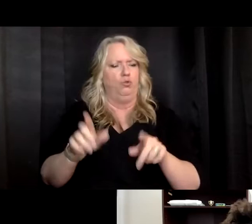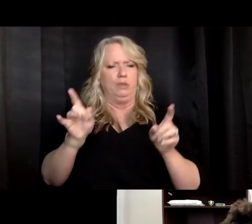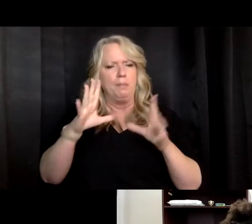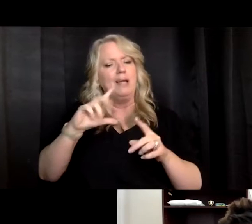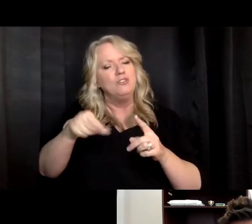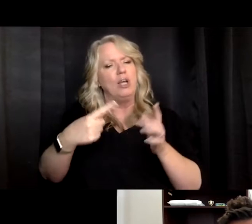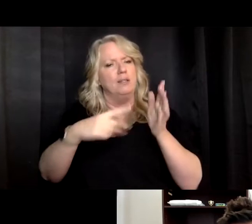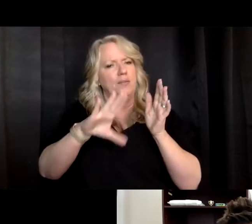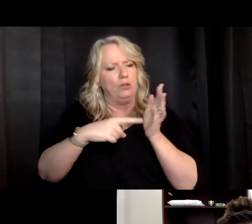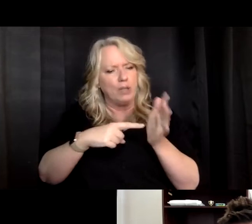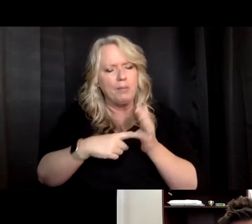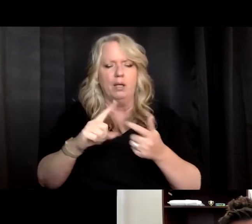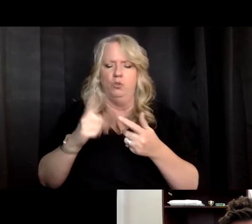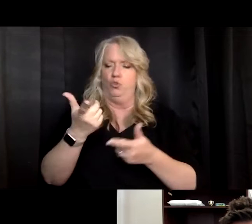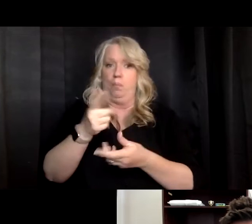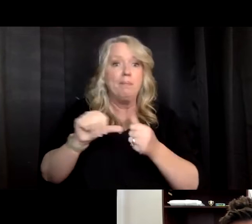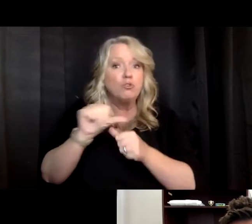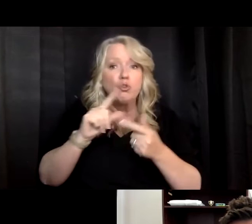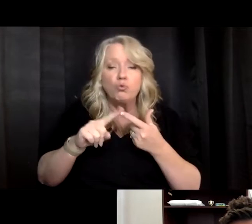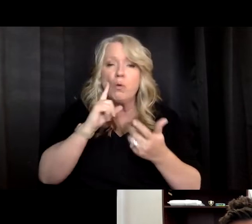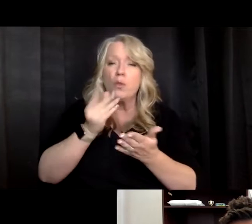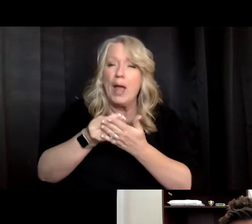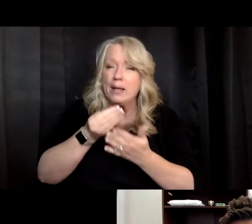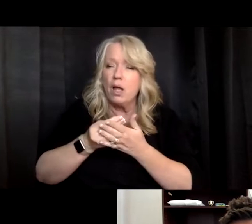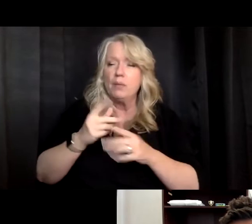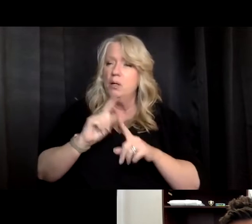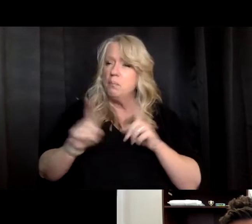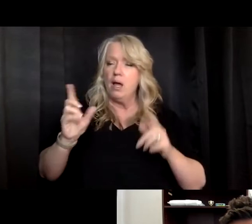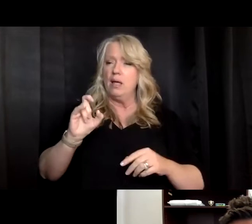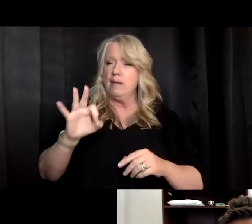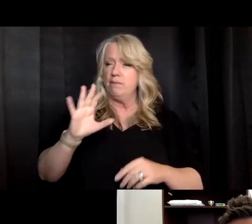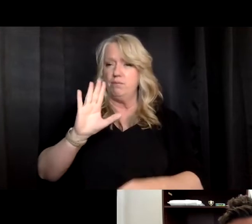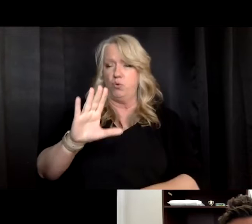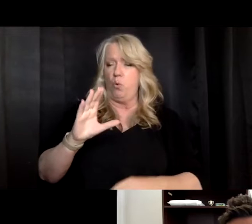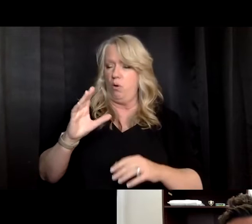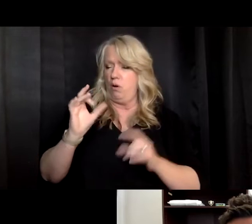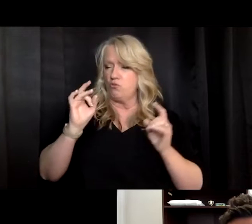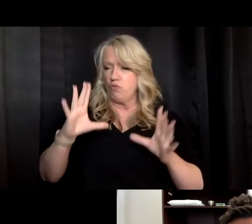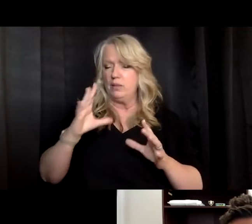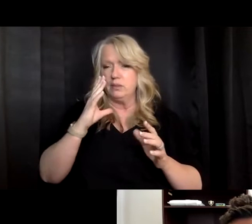OTHER FACTORS THAT CAN BE AN IMPORTANT PART OF WHY SOMEBODY IS PRESENT ING TO CRISIS THAN JUST THEIR SYMPTOMS, SOCIAL, ECONOMIC